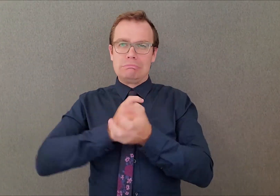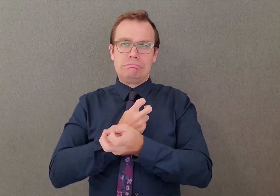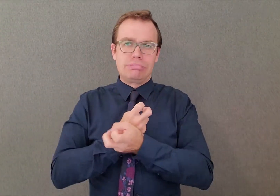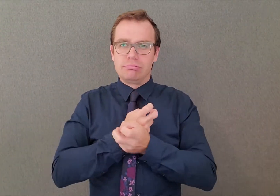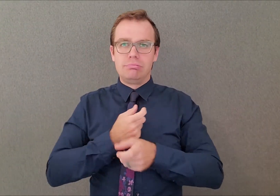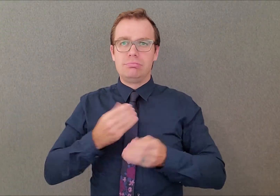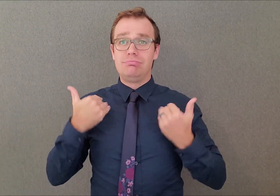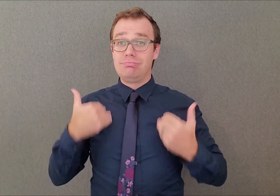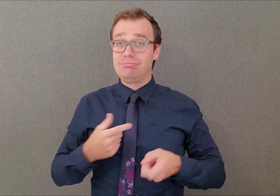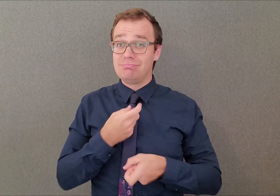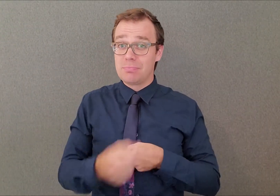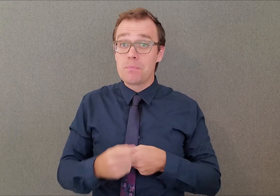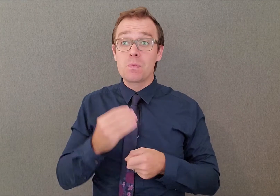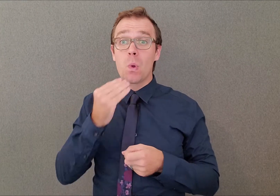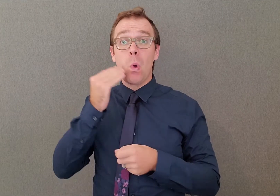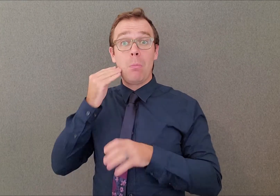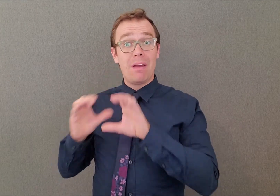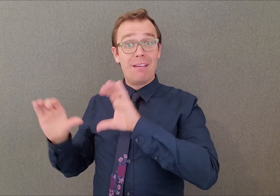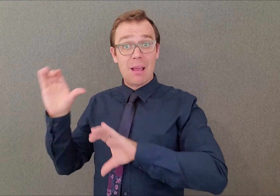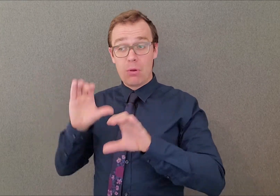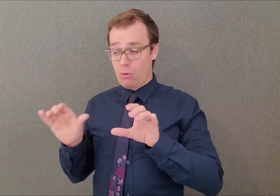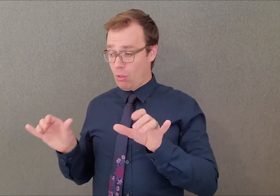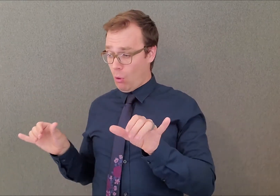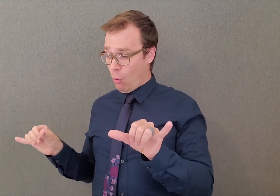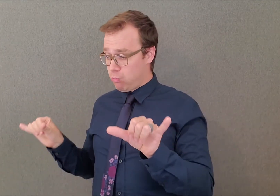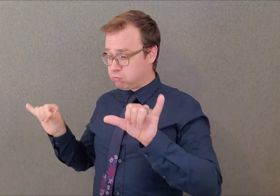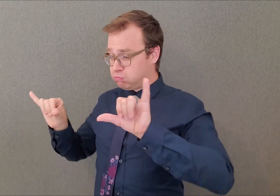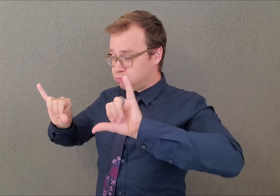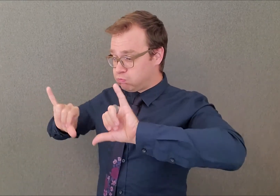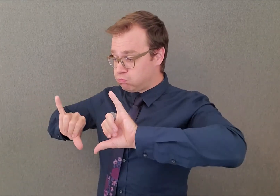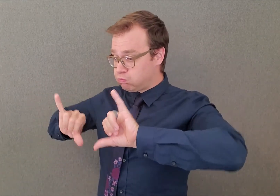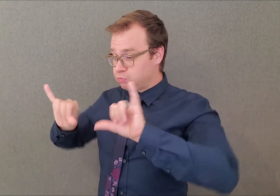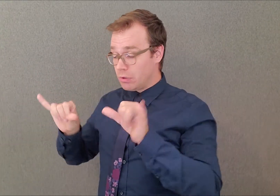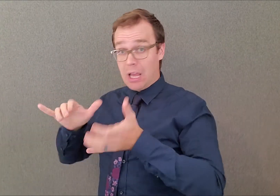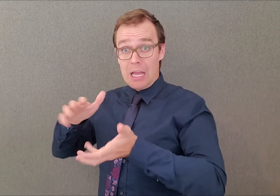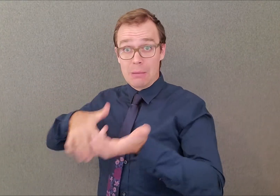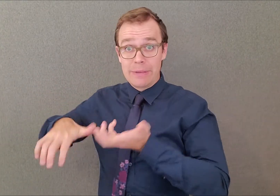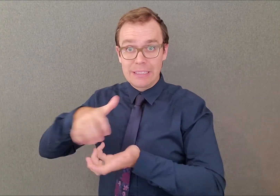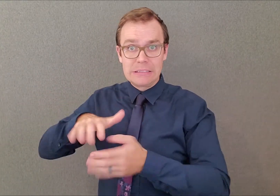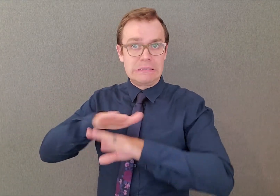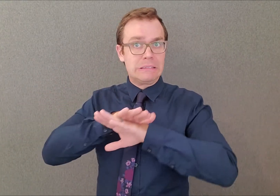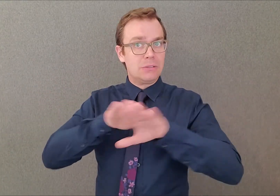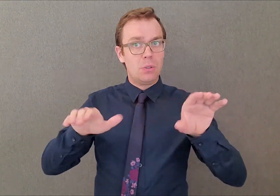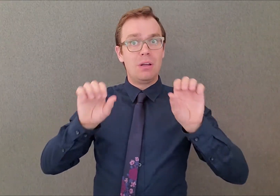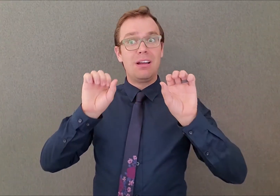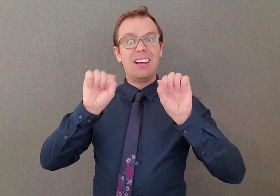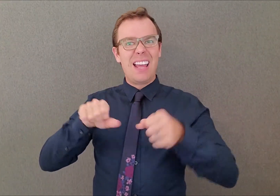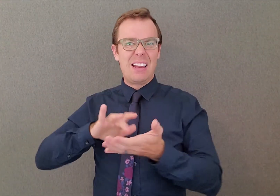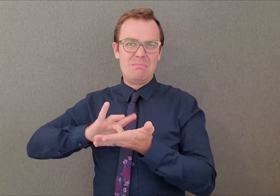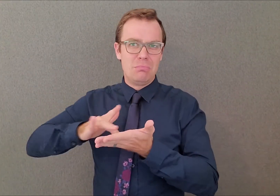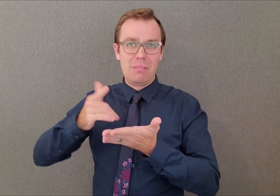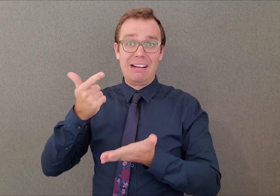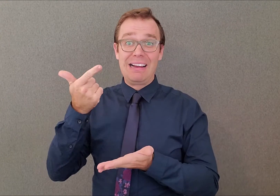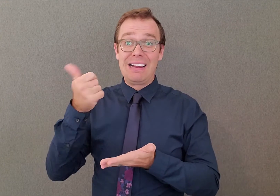Never mix household chemical products together. Mixing chemicals could cause a poisonous gas.